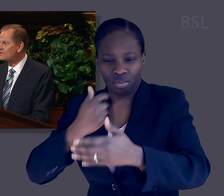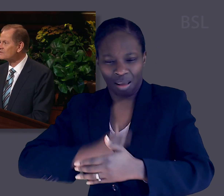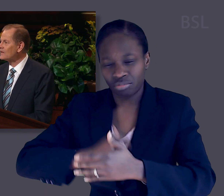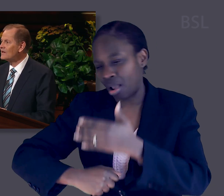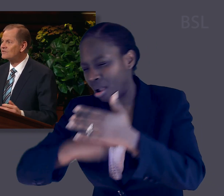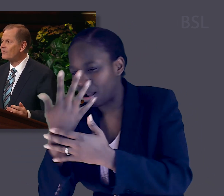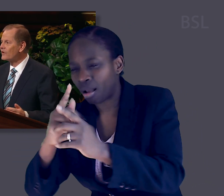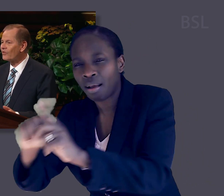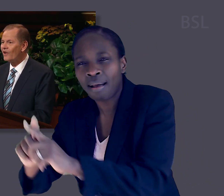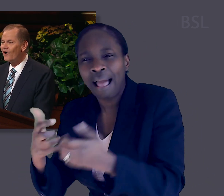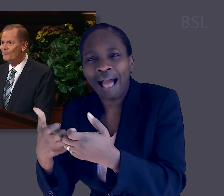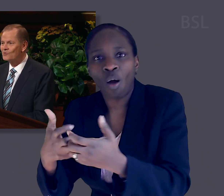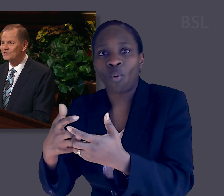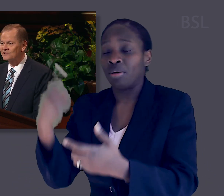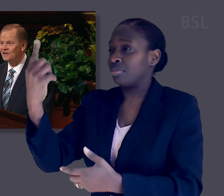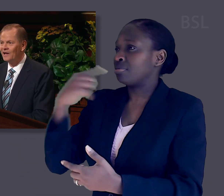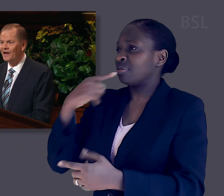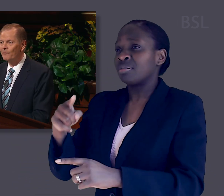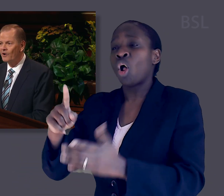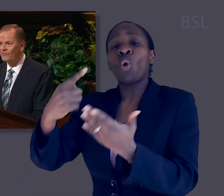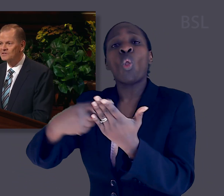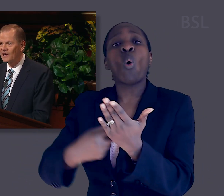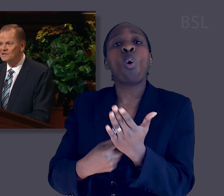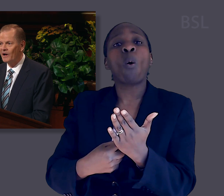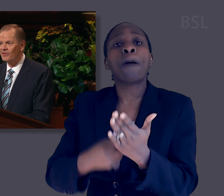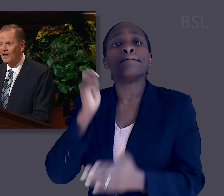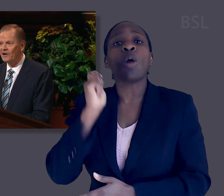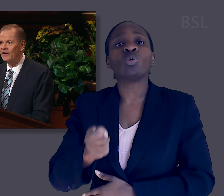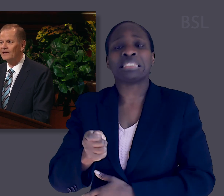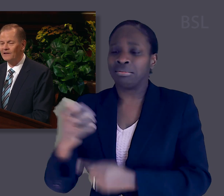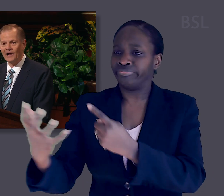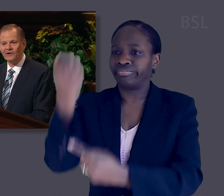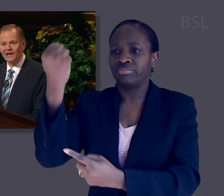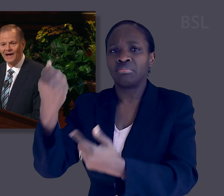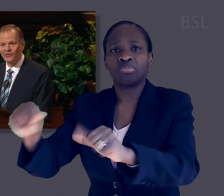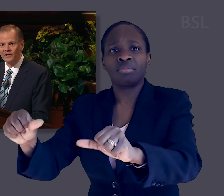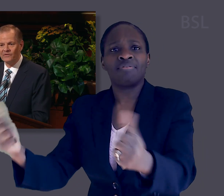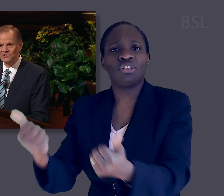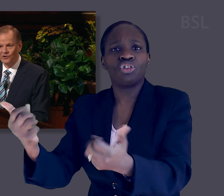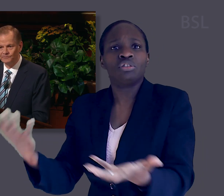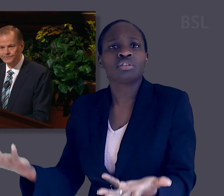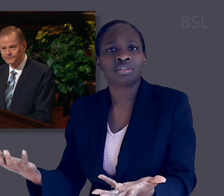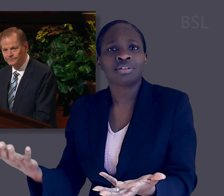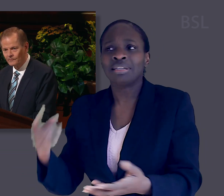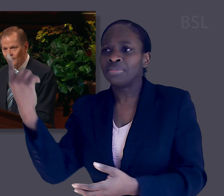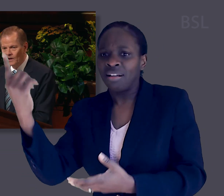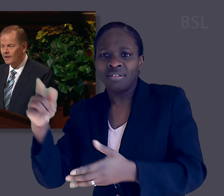announces that He has fulfilled the law of Moses, and prophesies about the latter-day gathering of Israel.